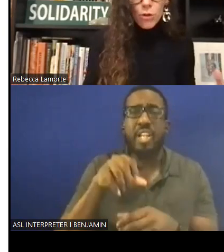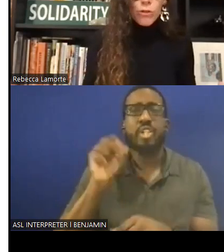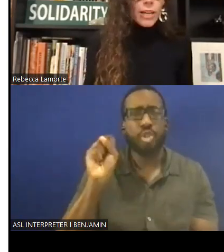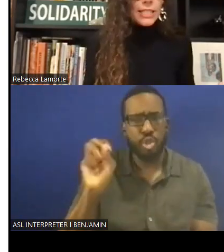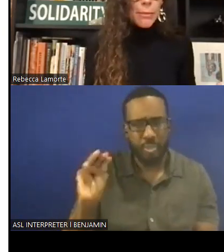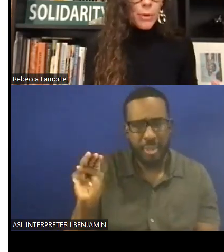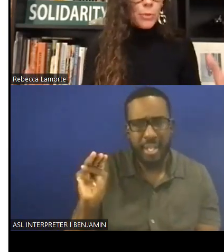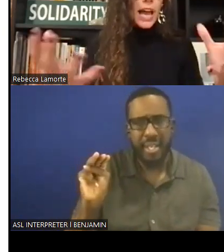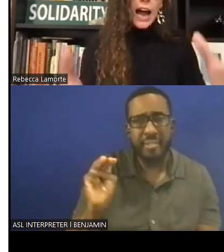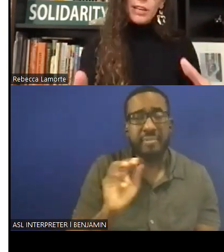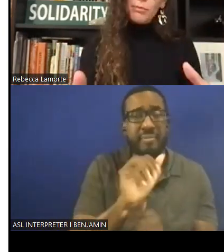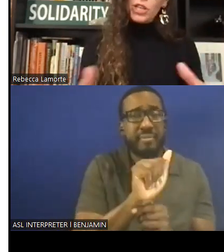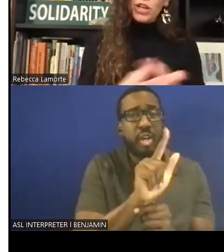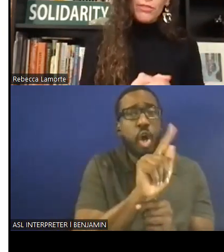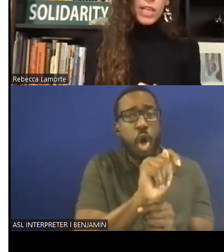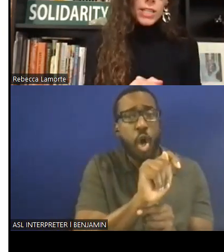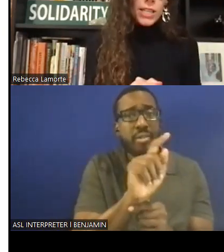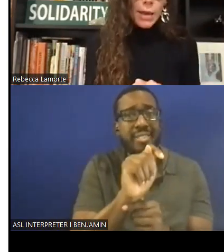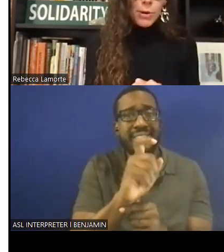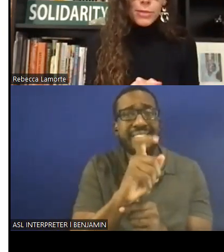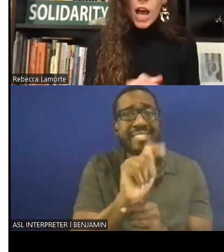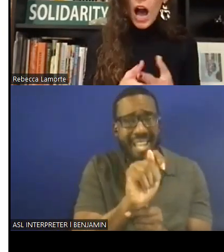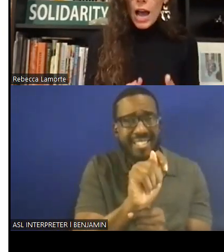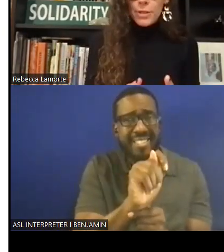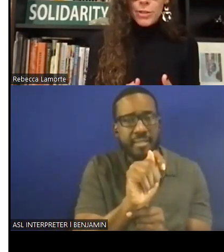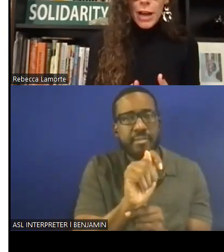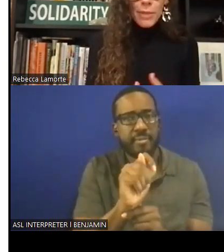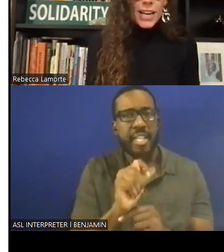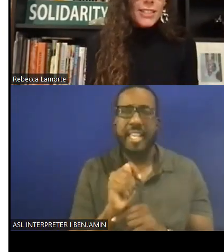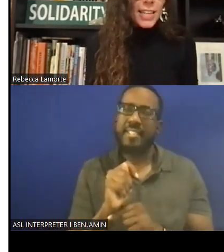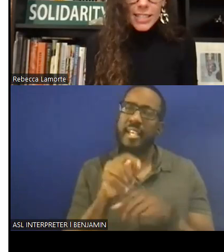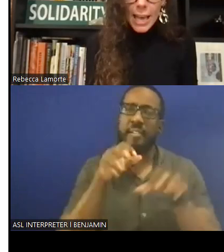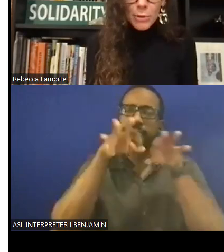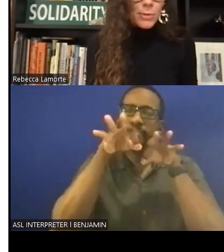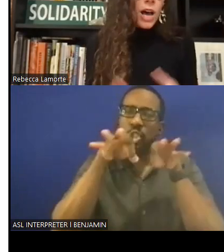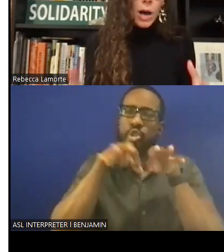So for example, we have an image here of Stacey Abrams. I would describe that as Stacey Abrams,